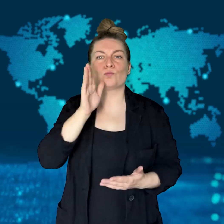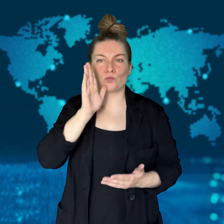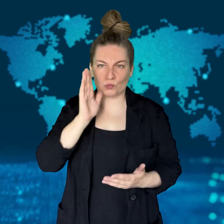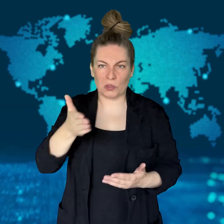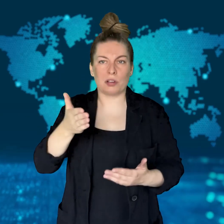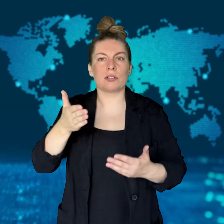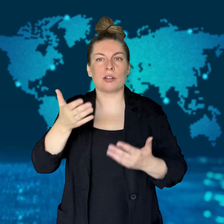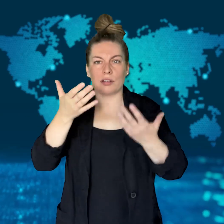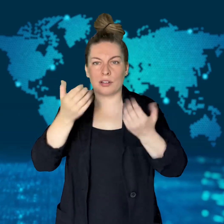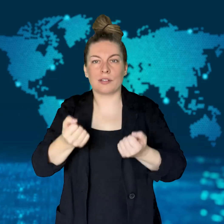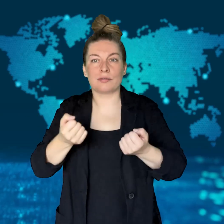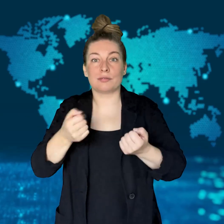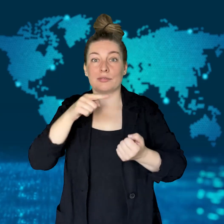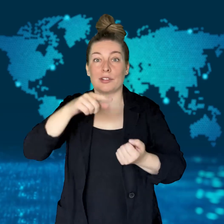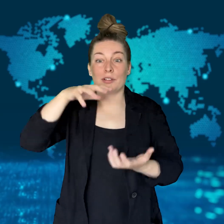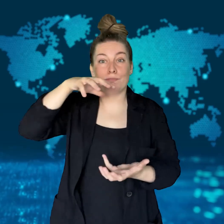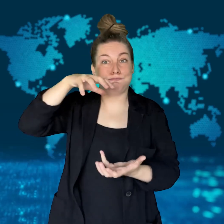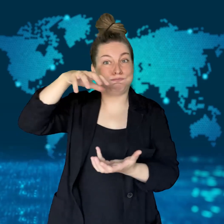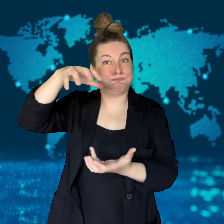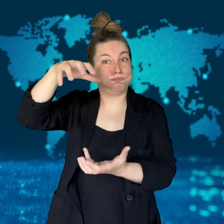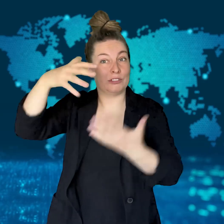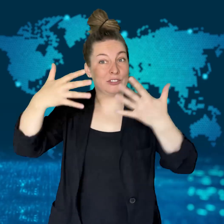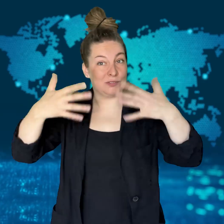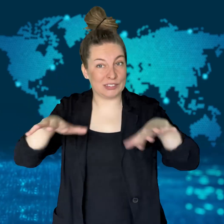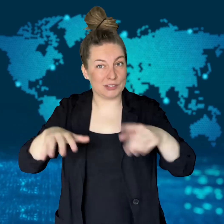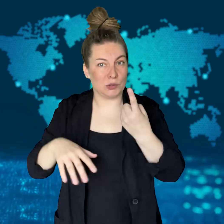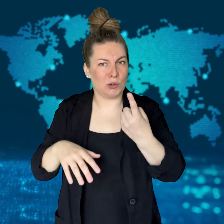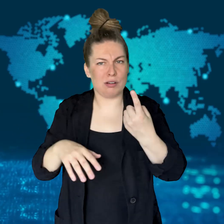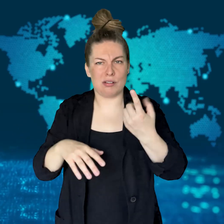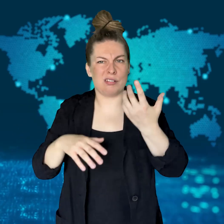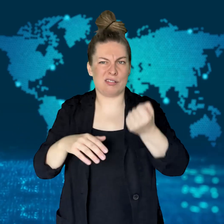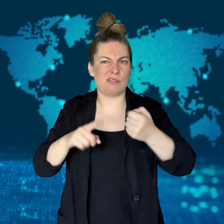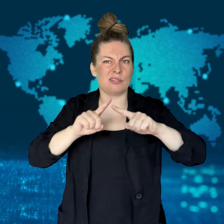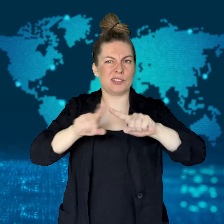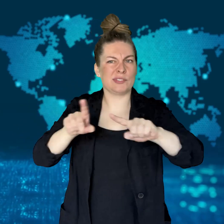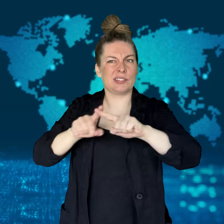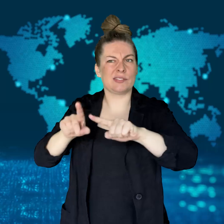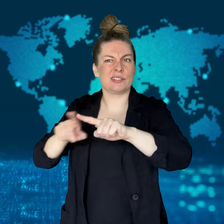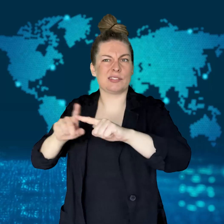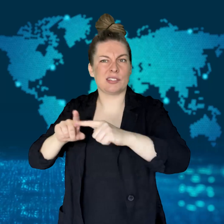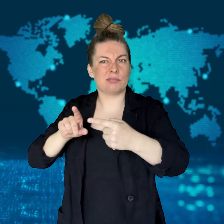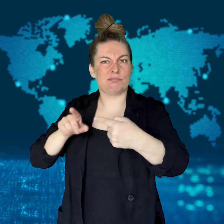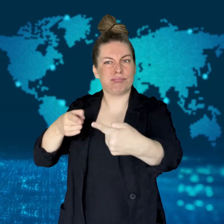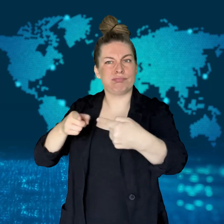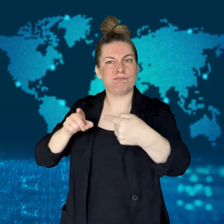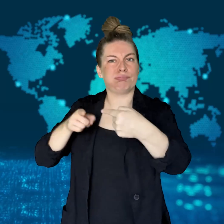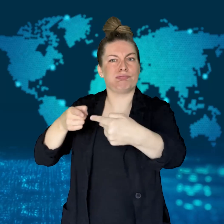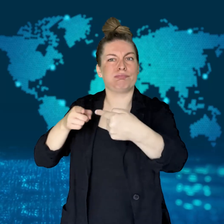biological, or radioactive material, but the South Korean government has